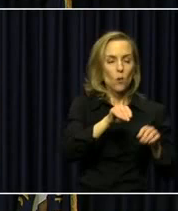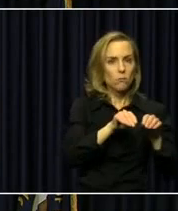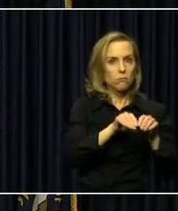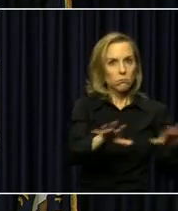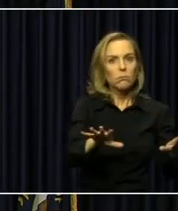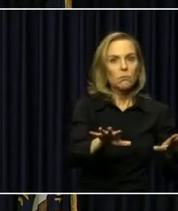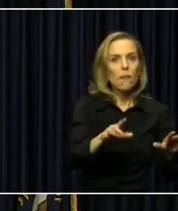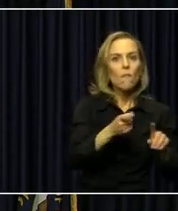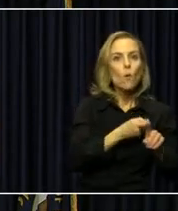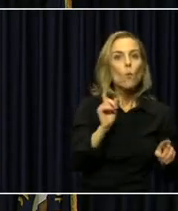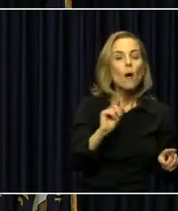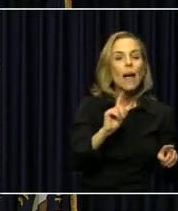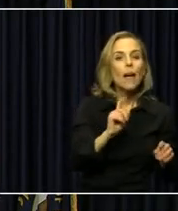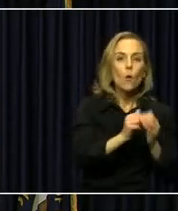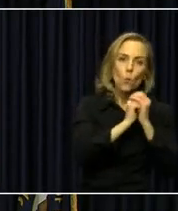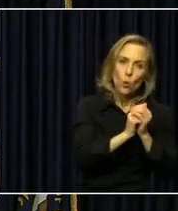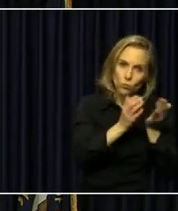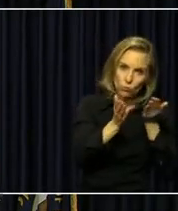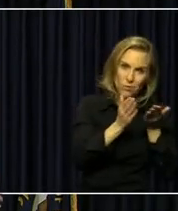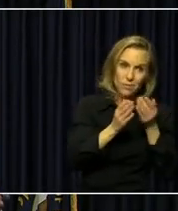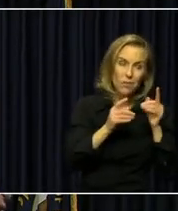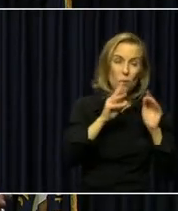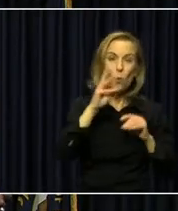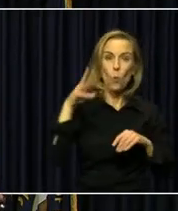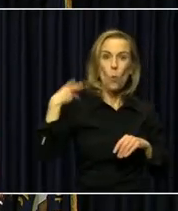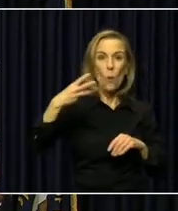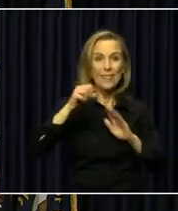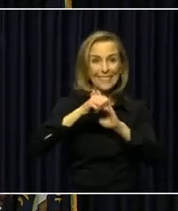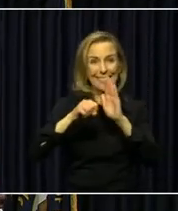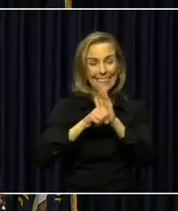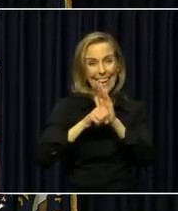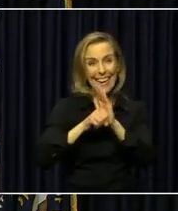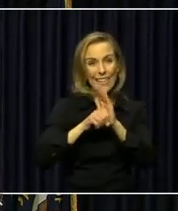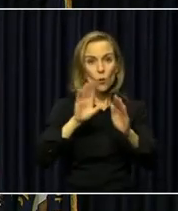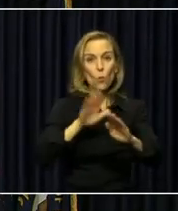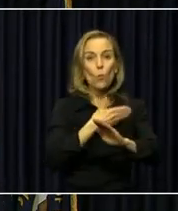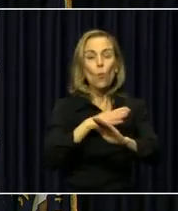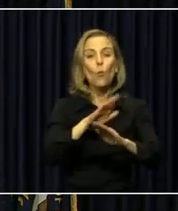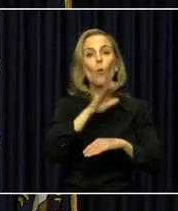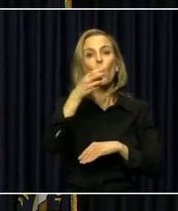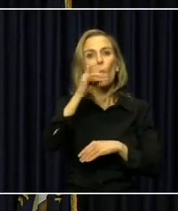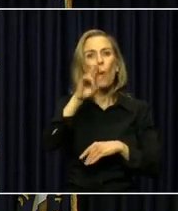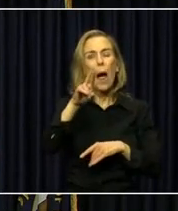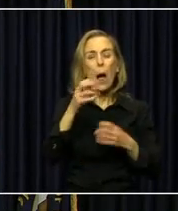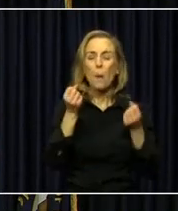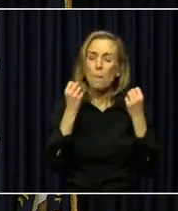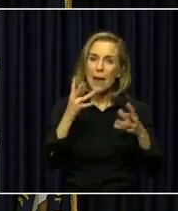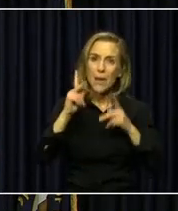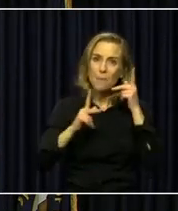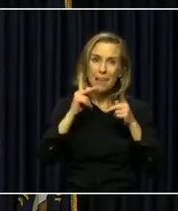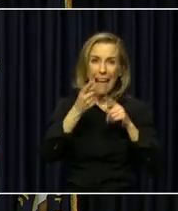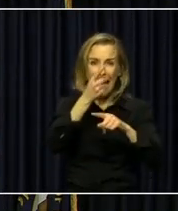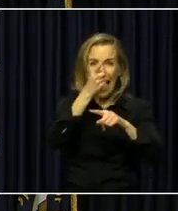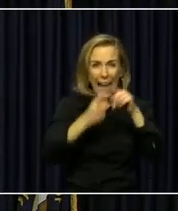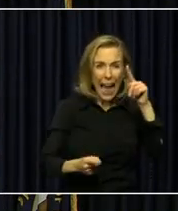WE'VE GIVEN YOU THE BENCHMARKS BUT I WOULD LOOK AT THE GUIDANCE WE SHOWED YESTERDAY AND WE'LL